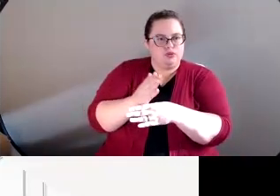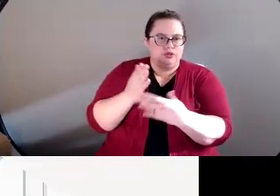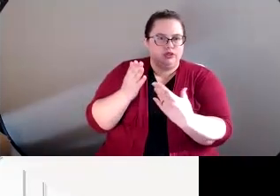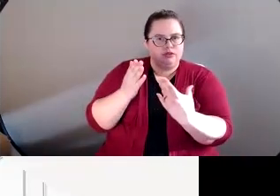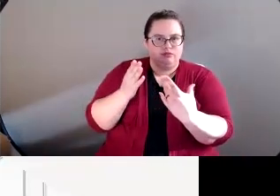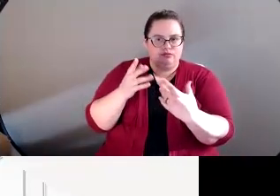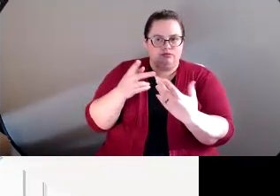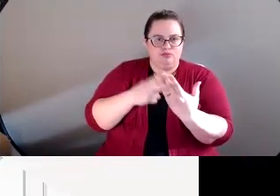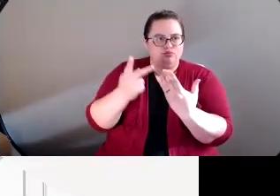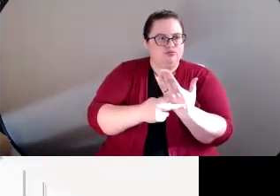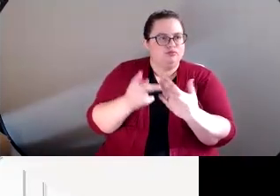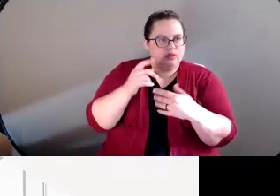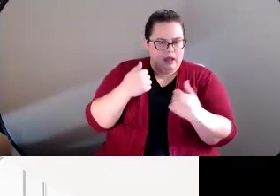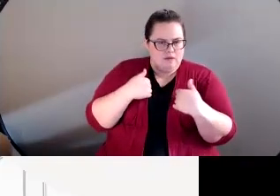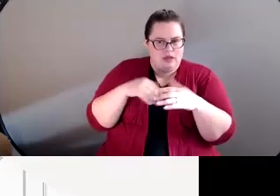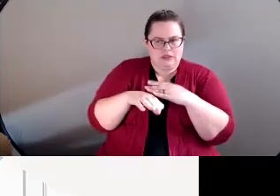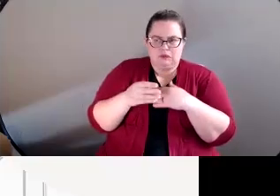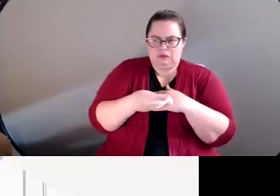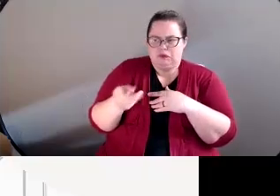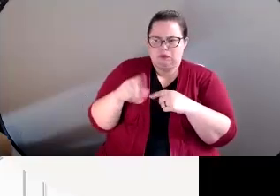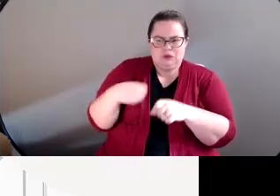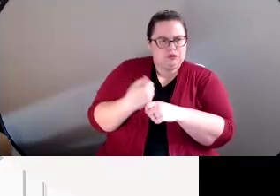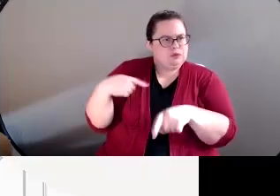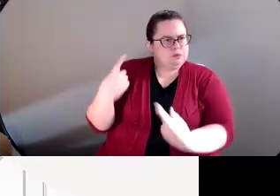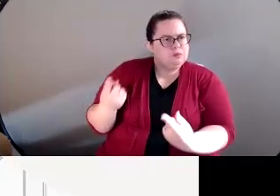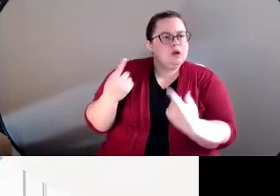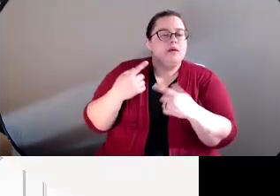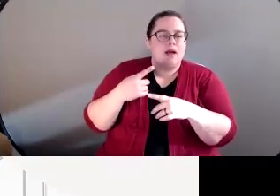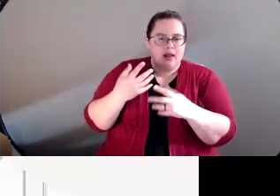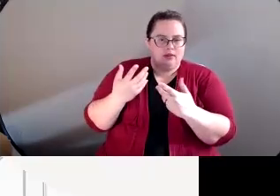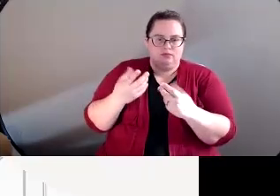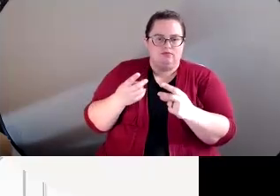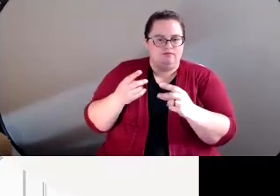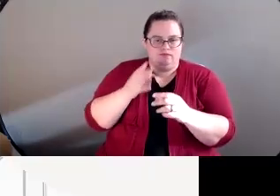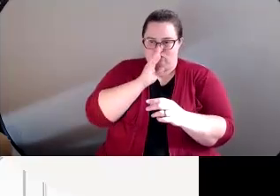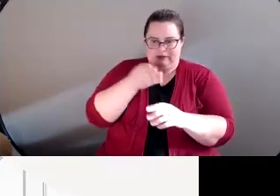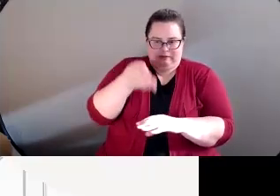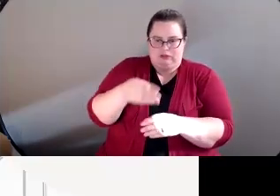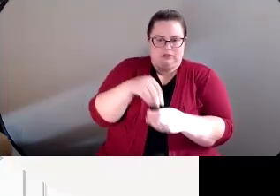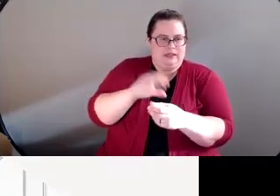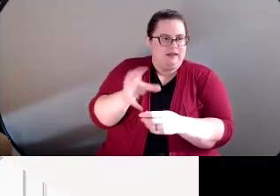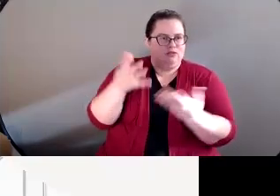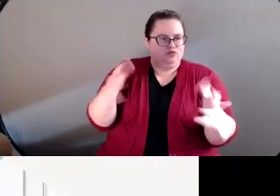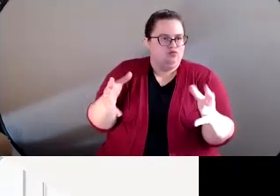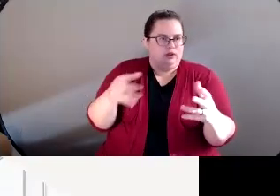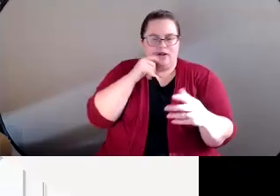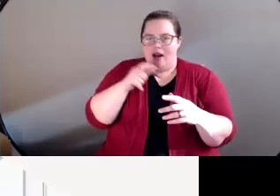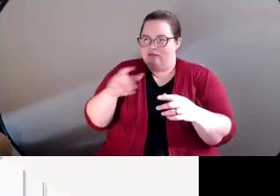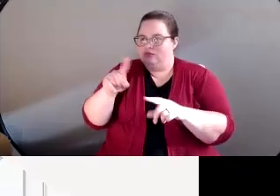And it's directly integrated into Canvas. So with the contract and everything,